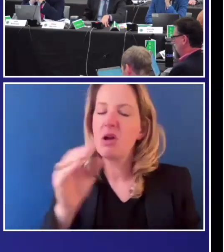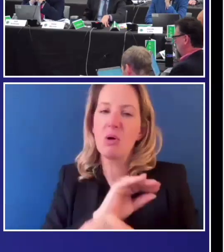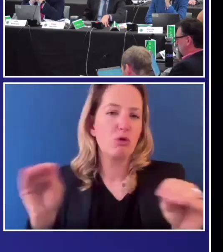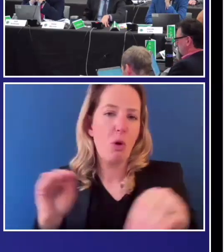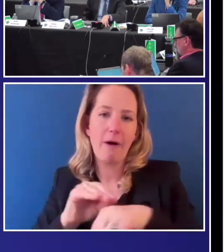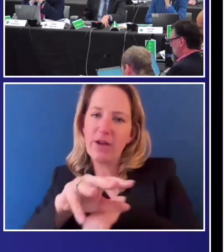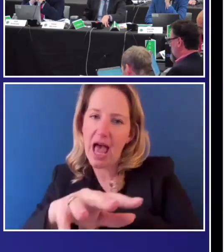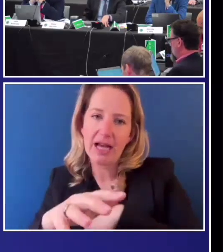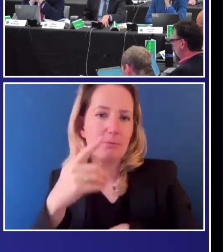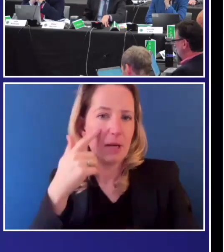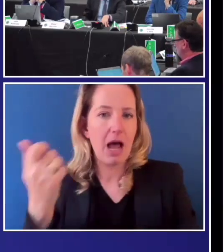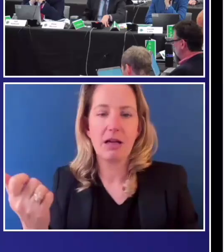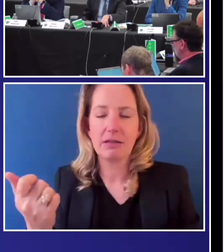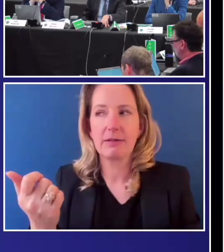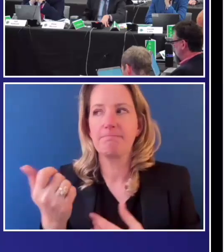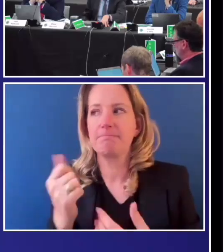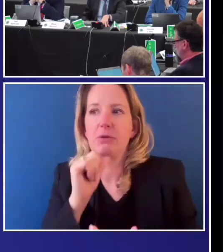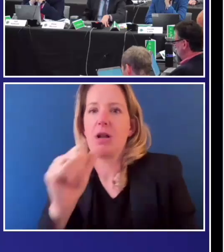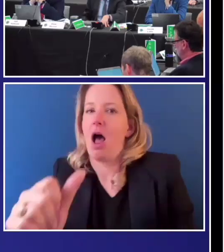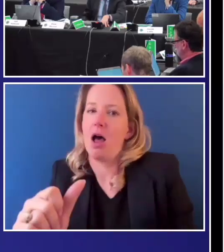because they do not -- they are not Direct Loan eligible.